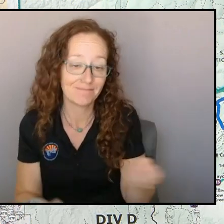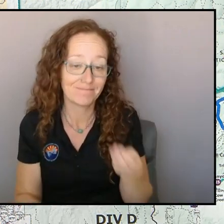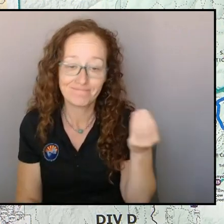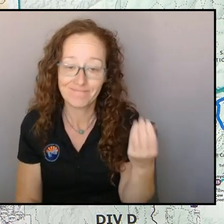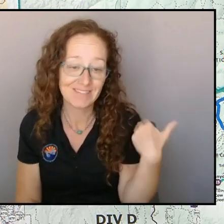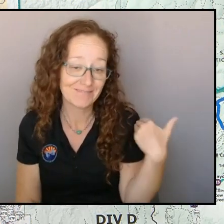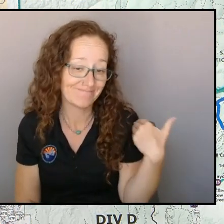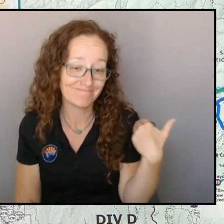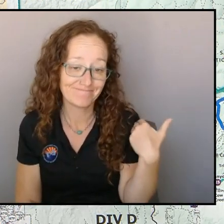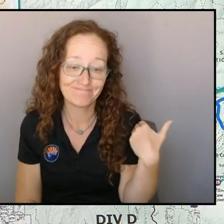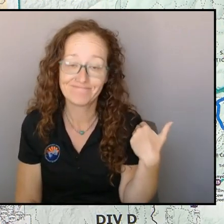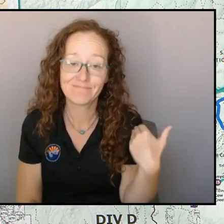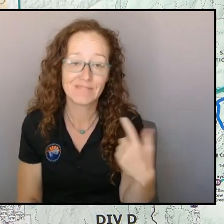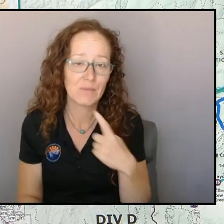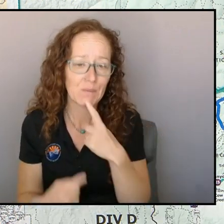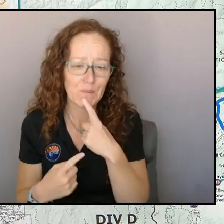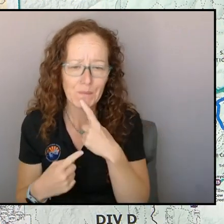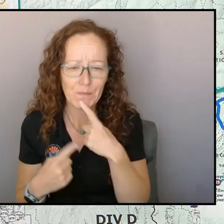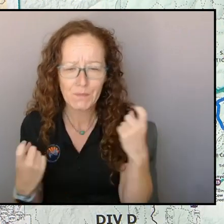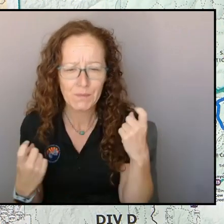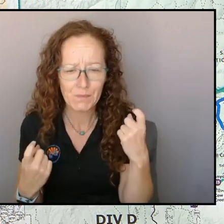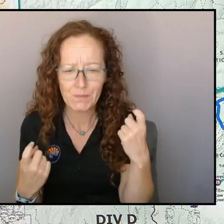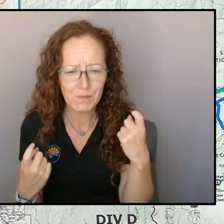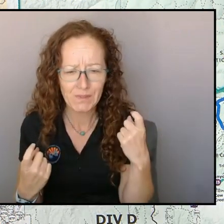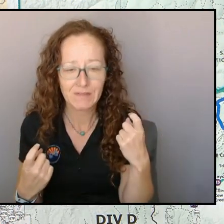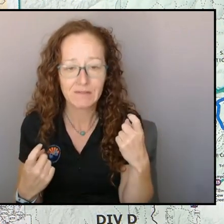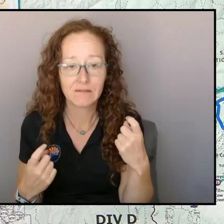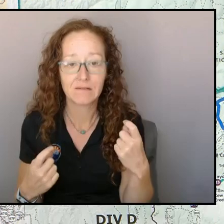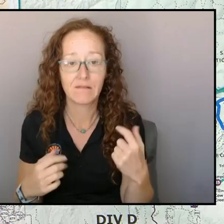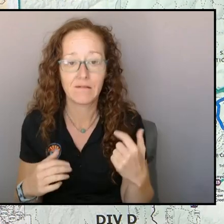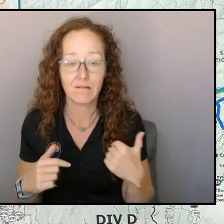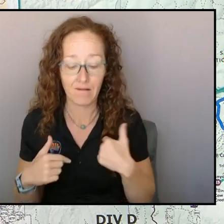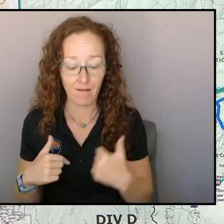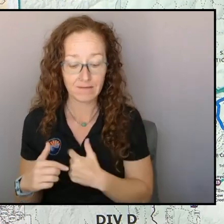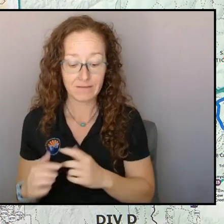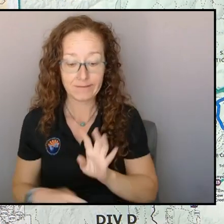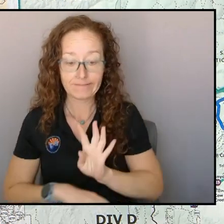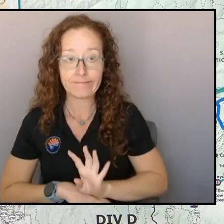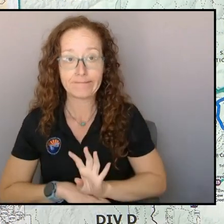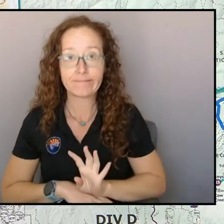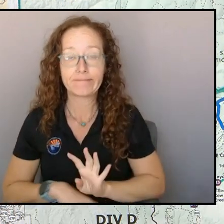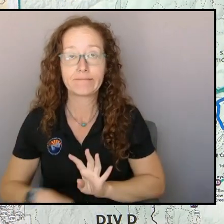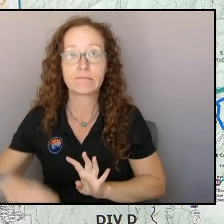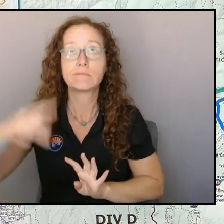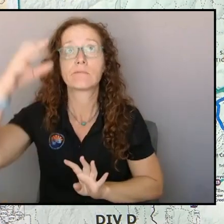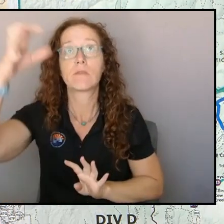dry layer between us and them in which those the rainfall